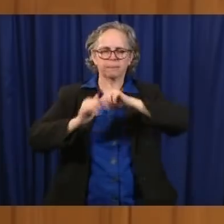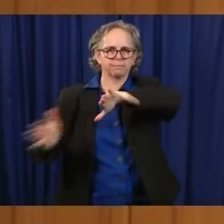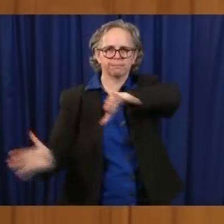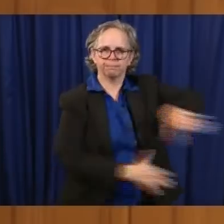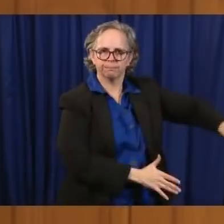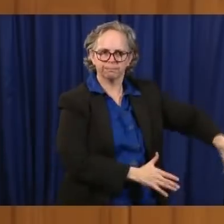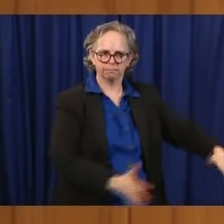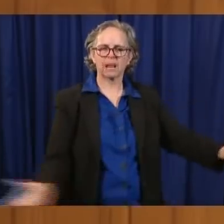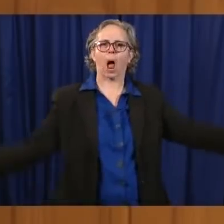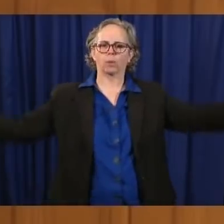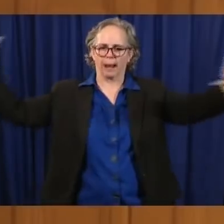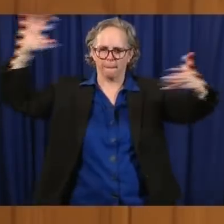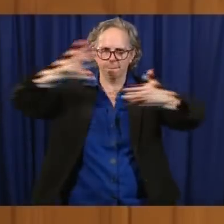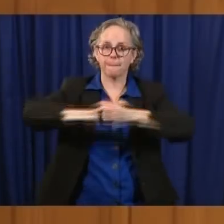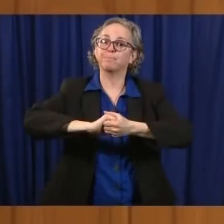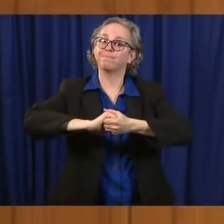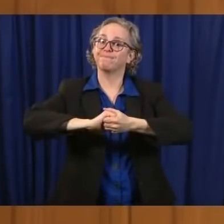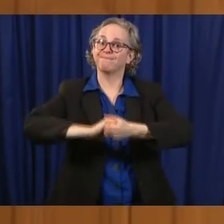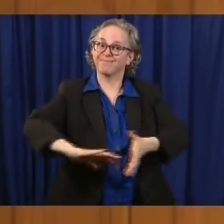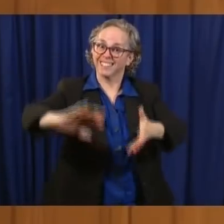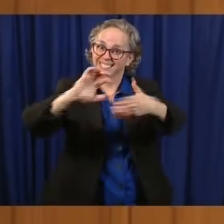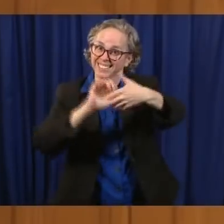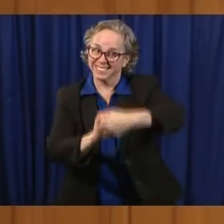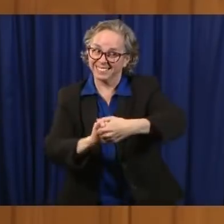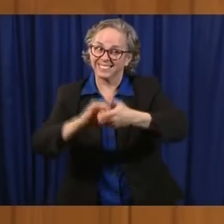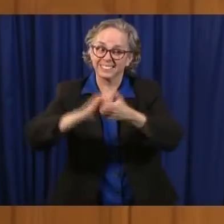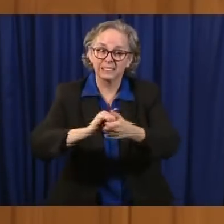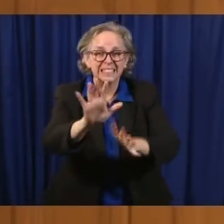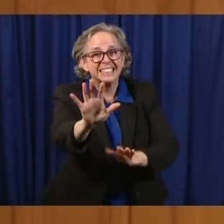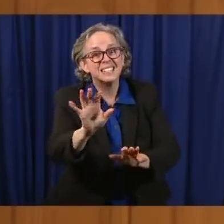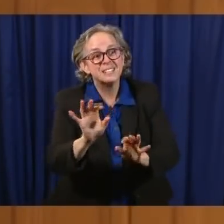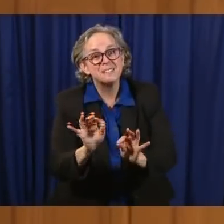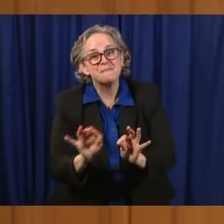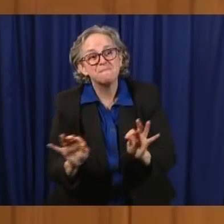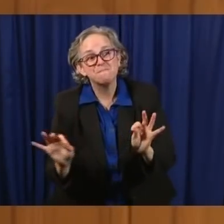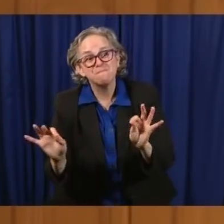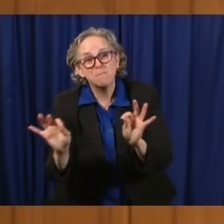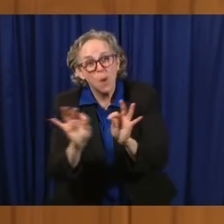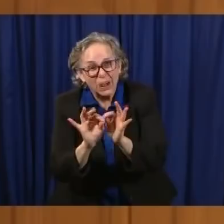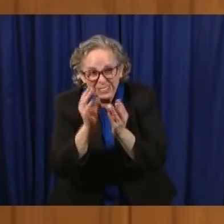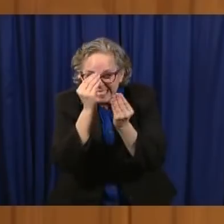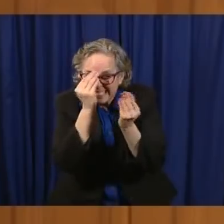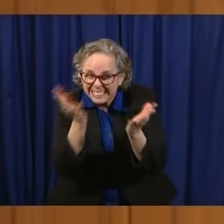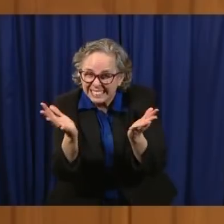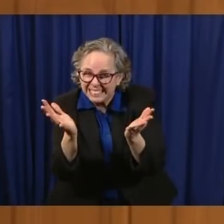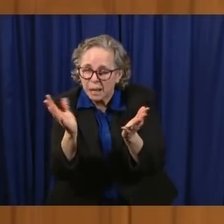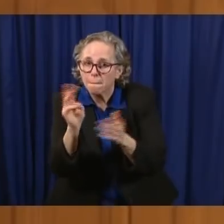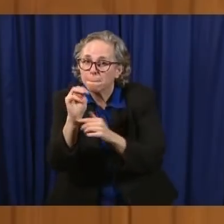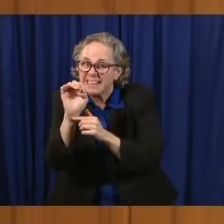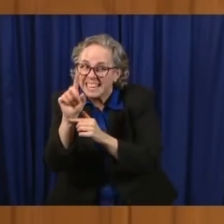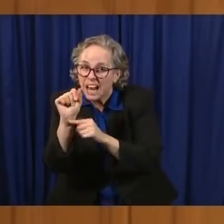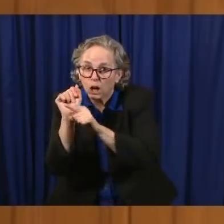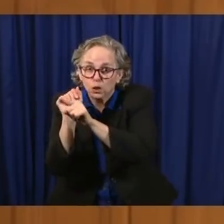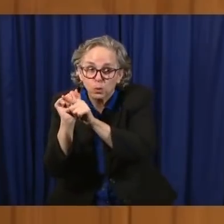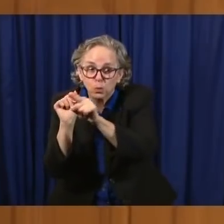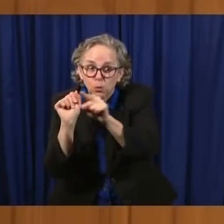COMPETING BUSINESSES LIKE AN ERA BEFORE THIS, WORKING AS